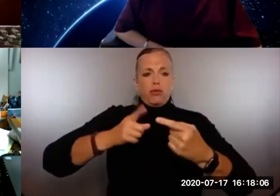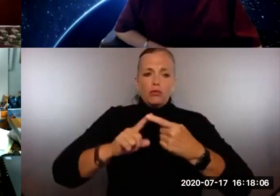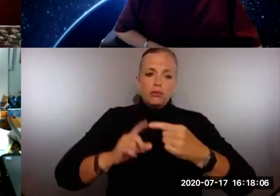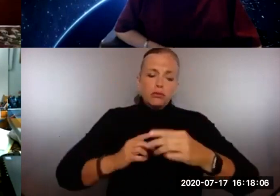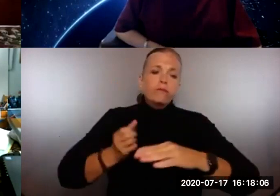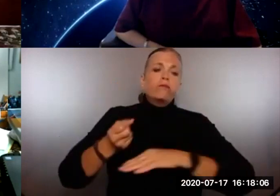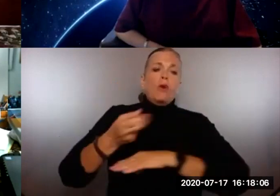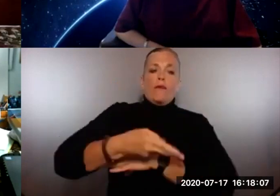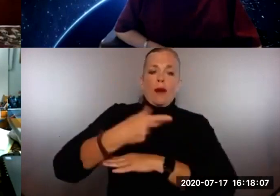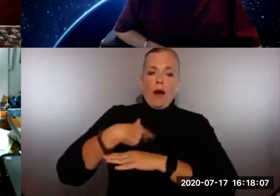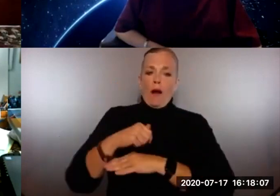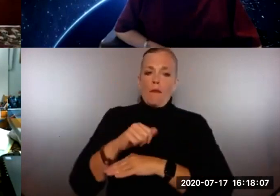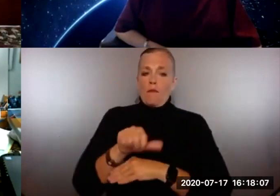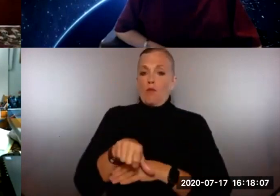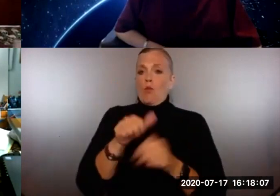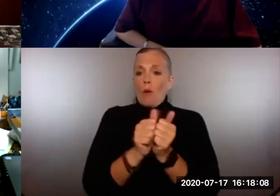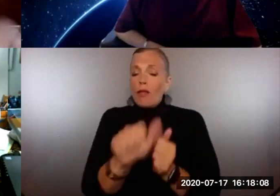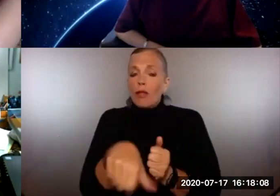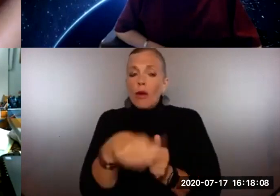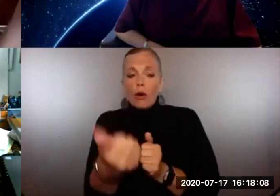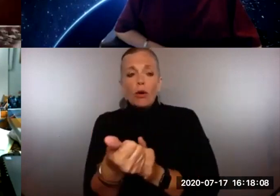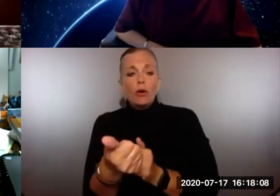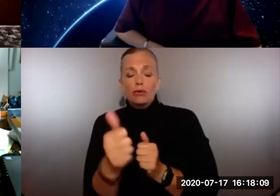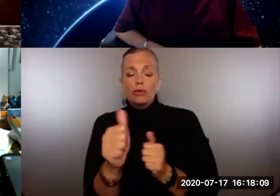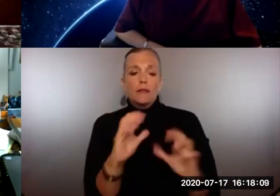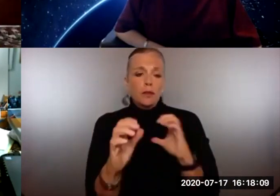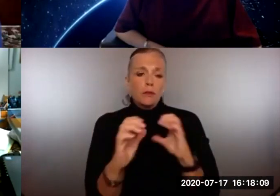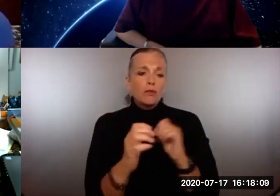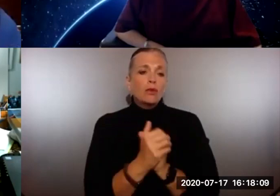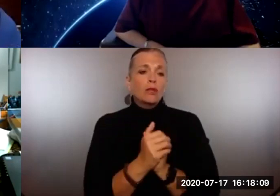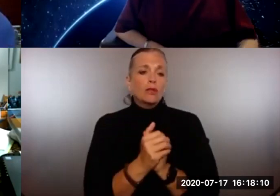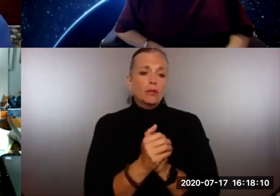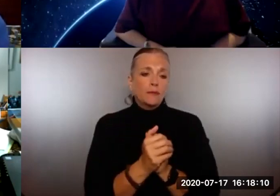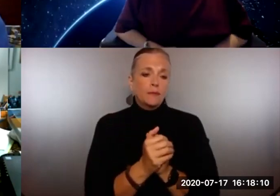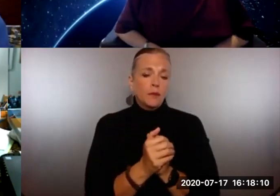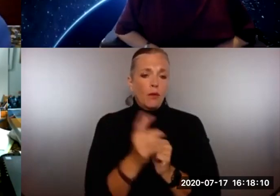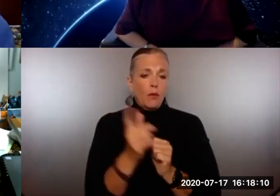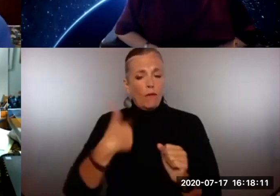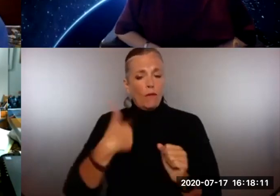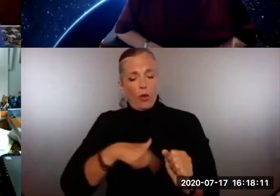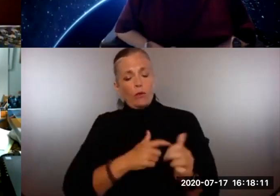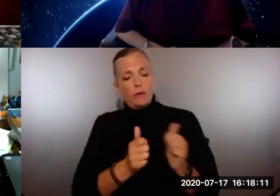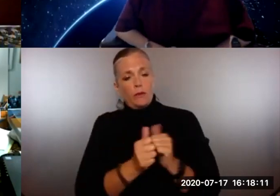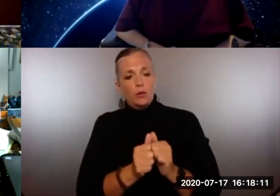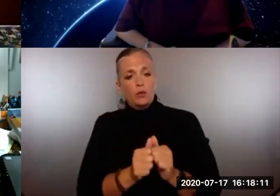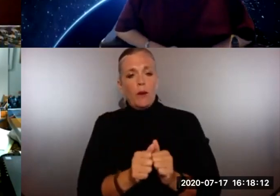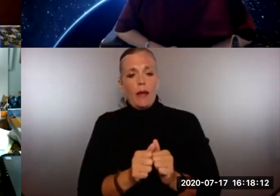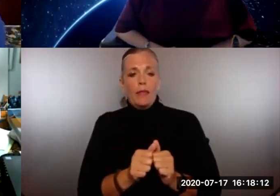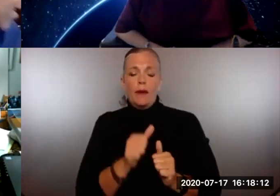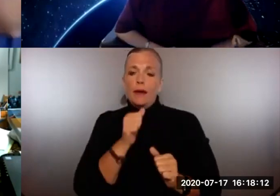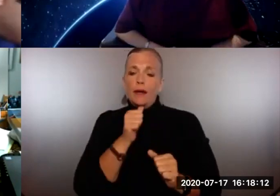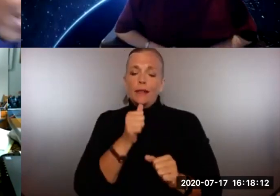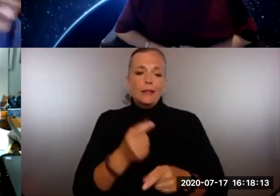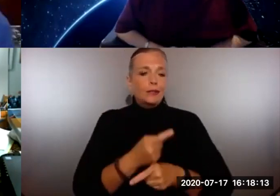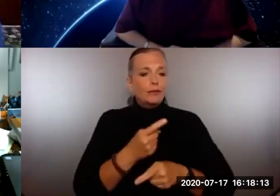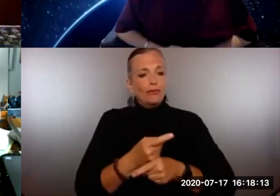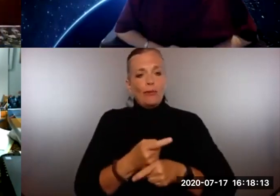As you said earlier, the status quo loves to say no. What advice would you give to change this status